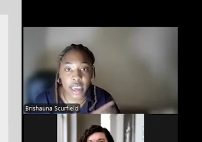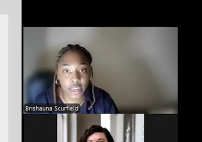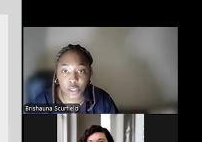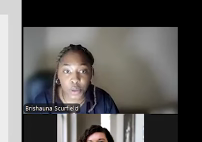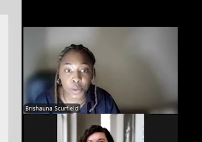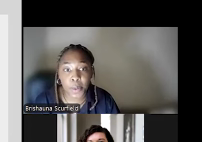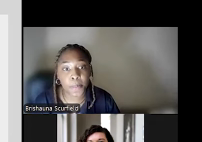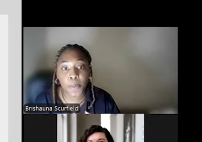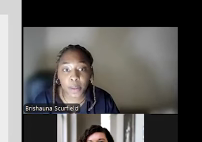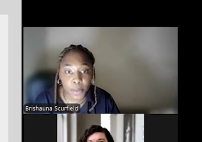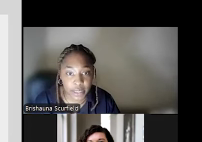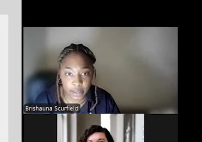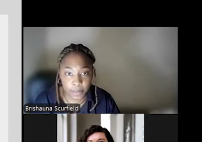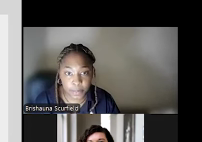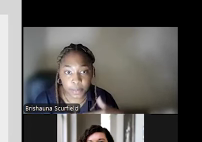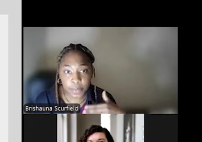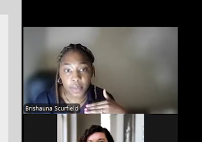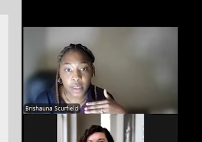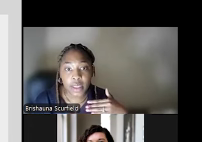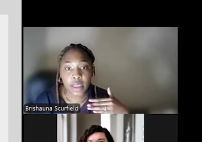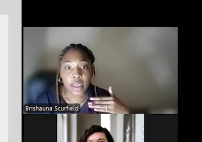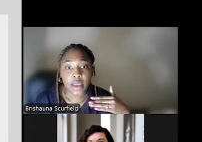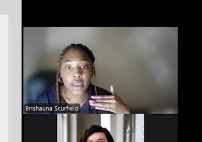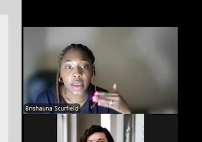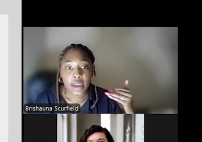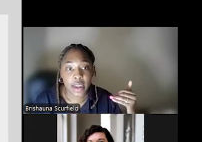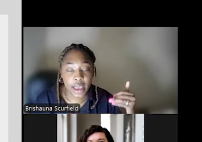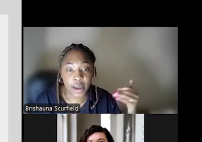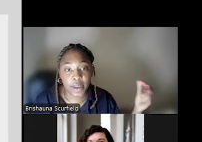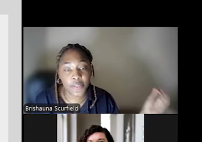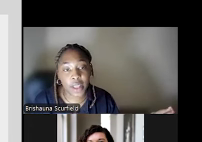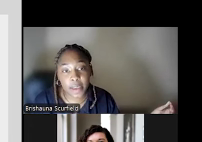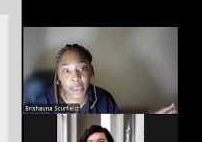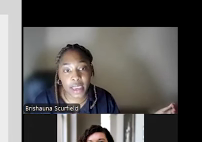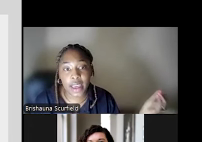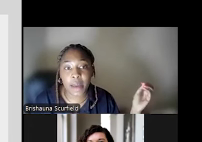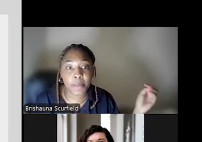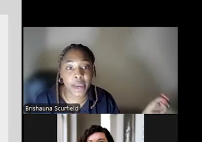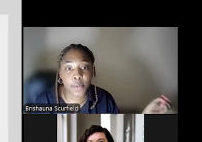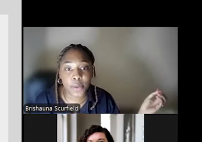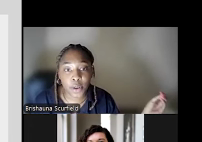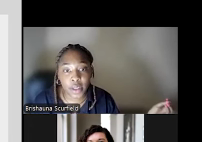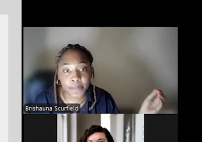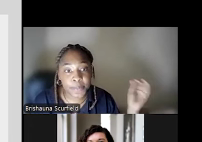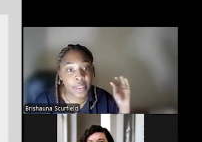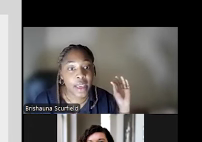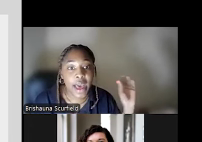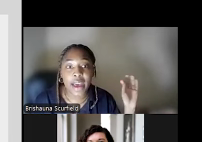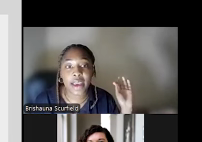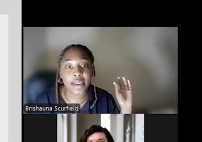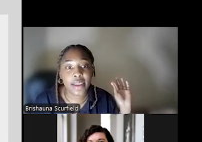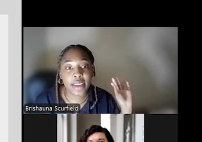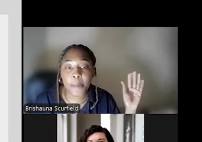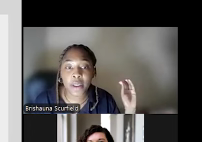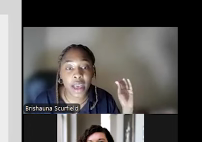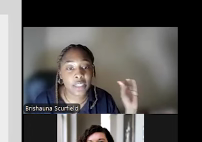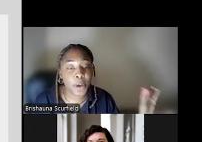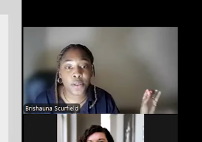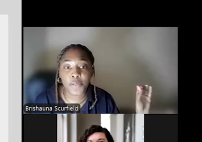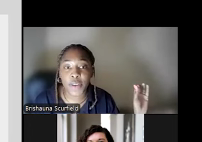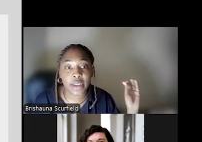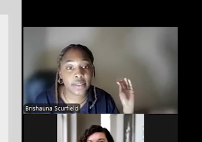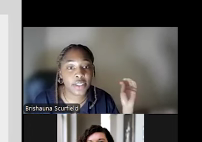heading two, bullet points. Now, if you're like me, I'm a manual girly. I capitalize bold font,